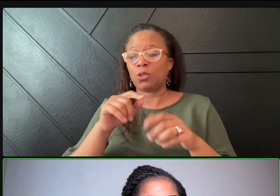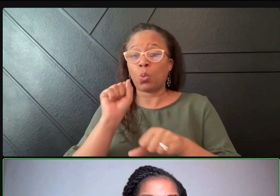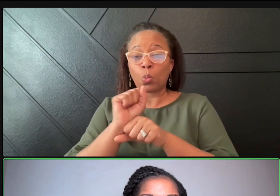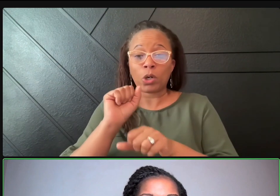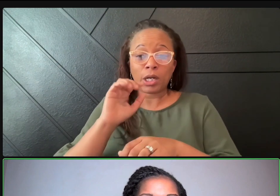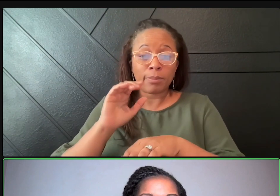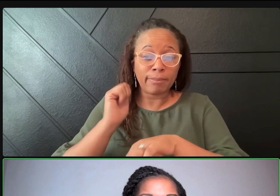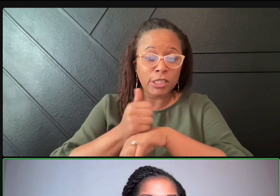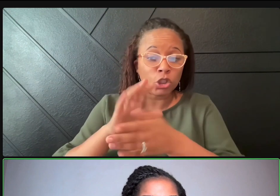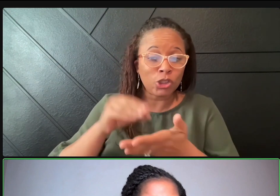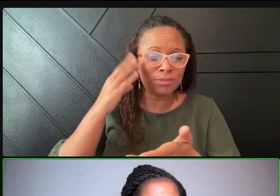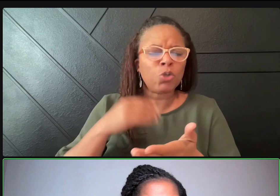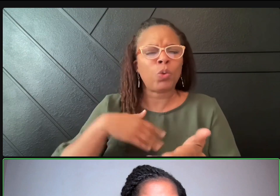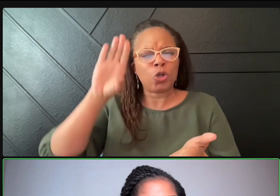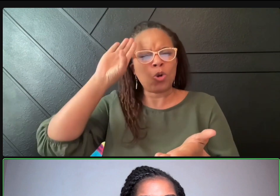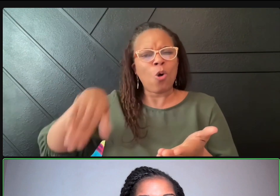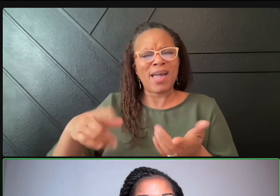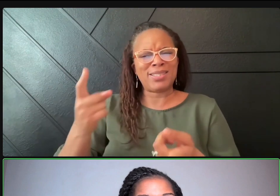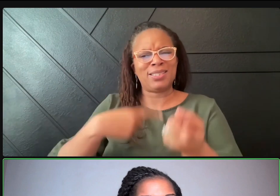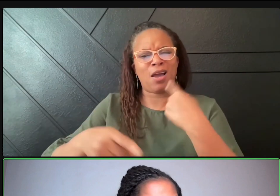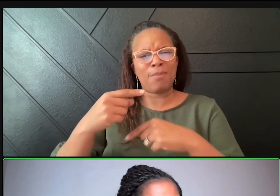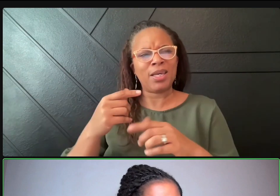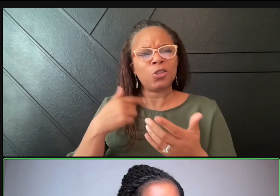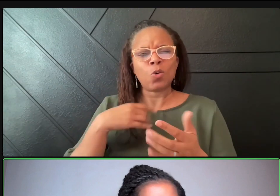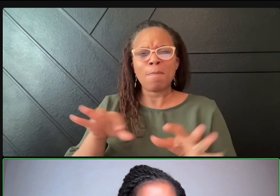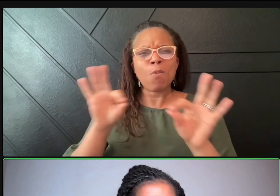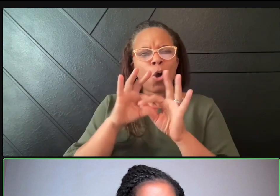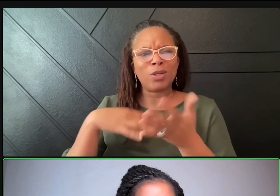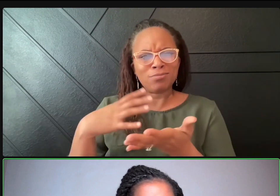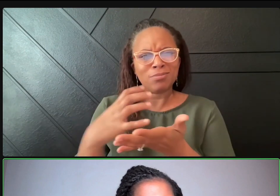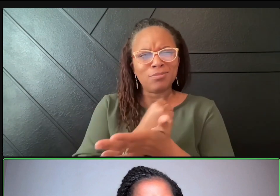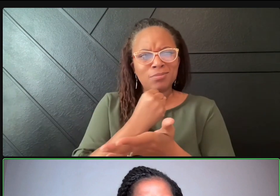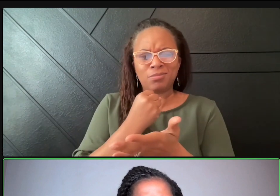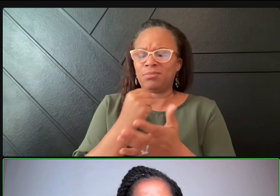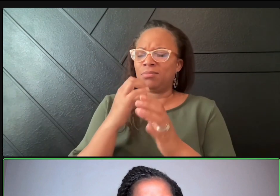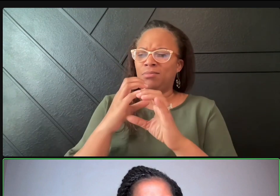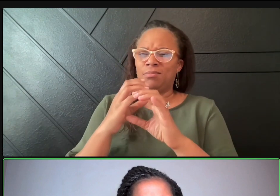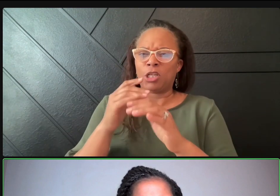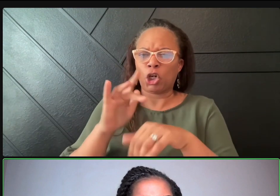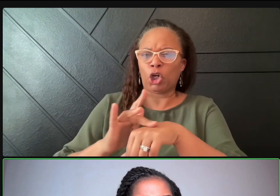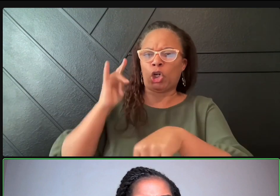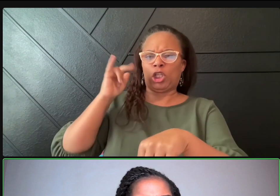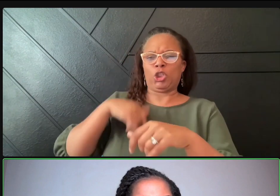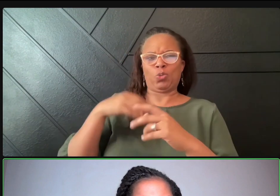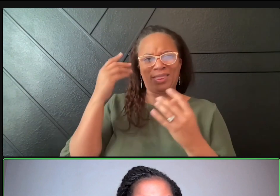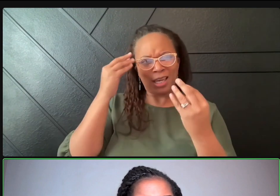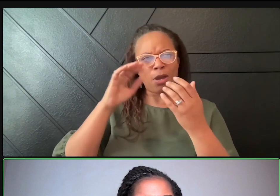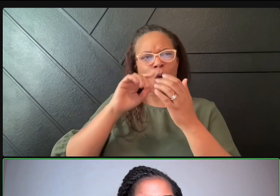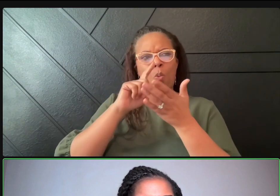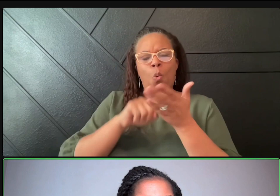You want to make sure that the intern, work-based learning experience, whichever it may be, make sure that they